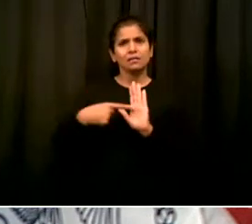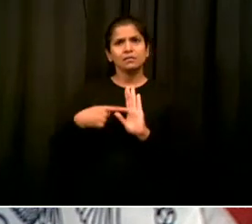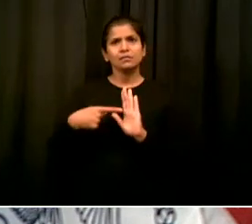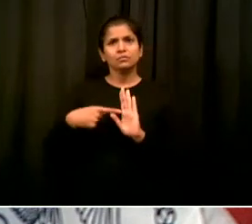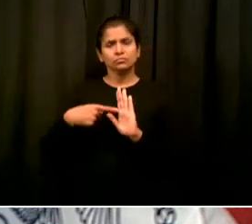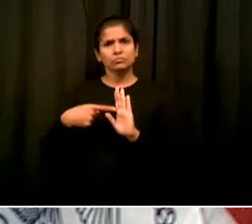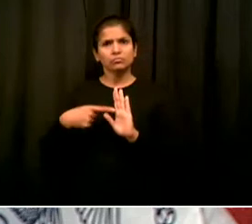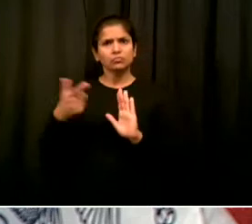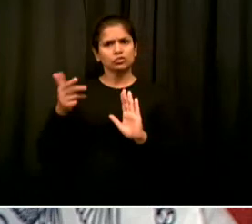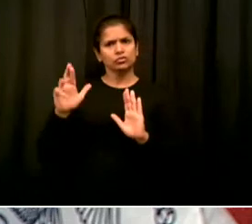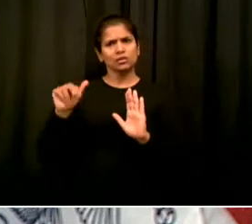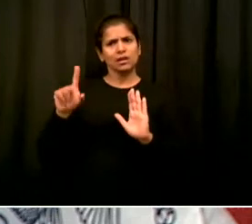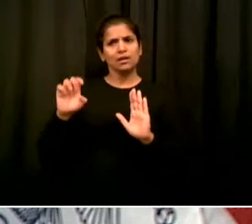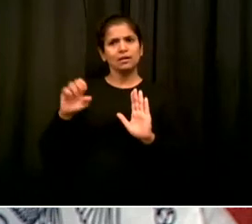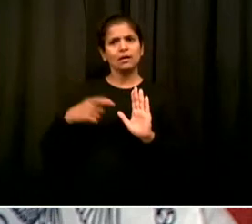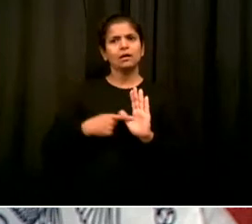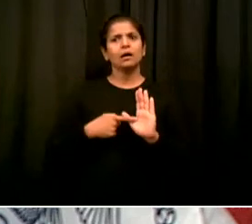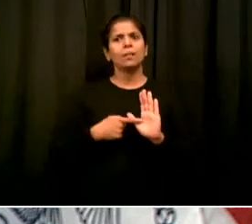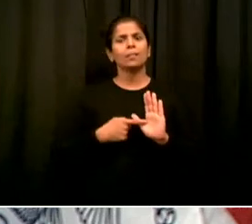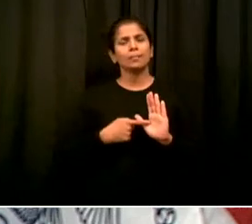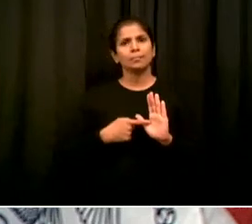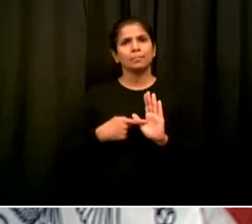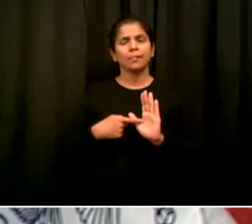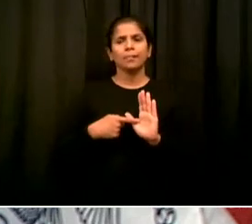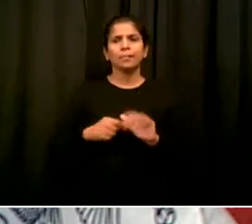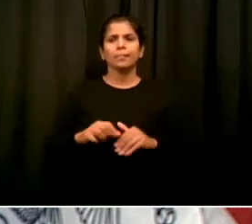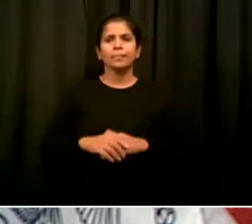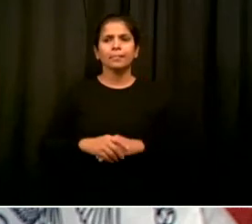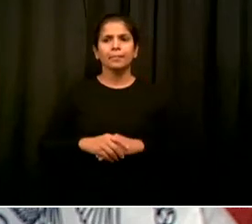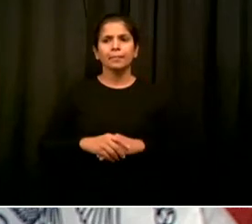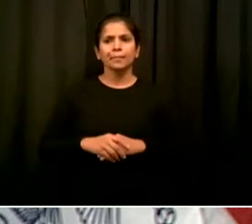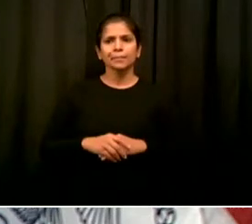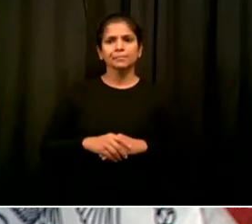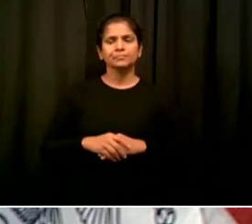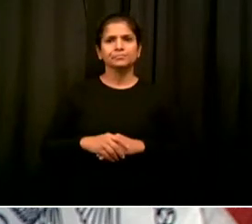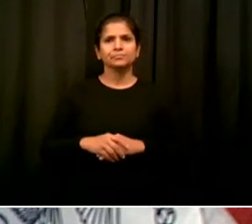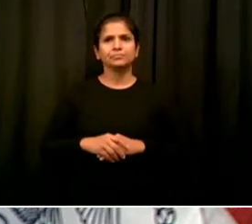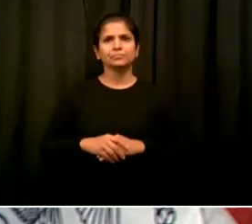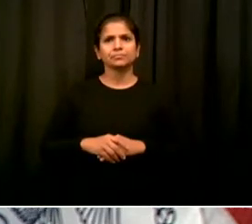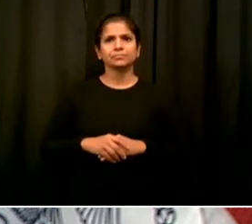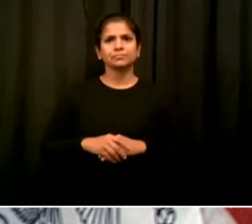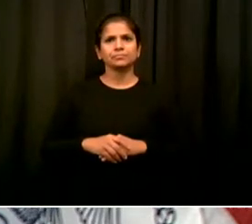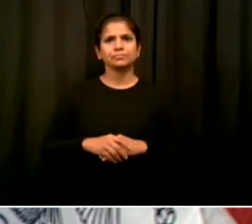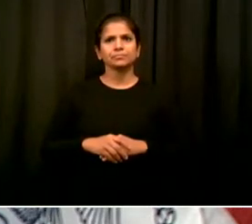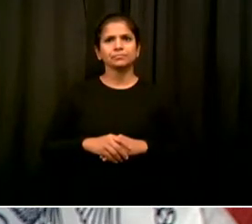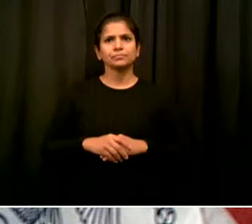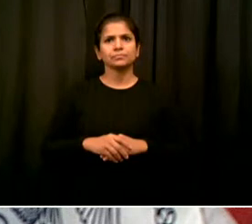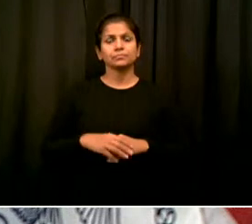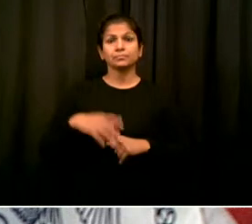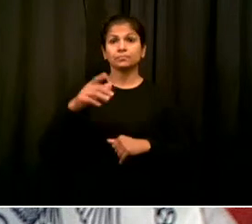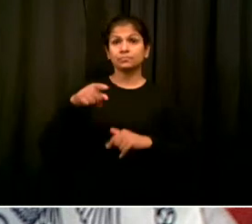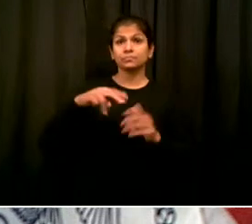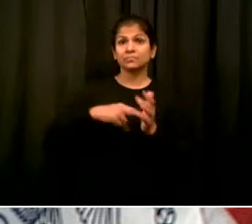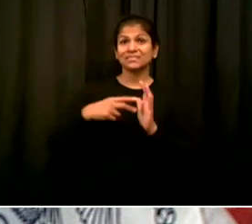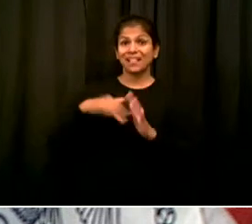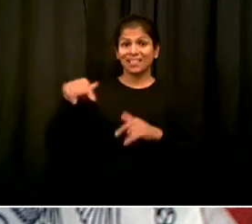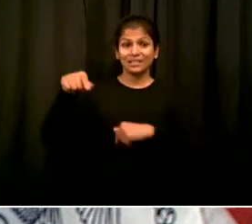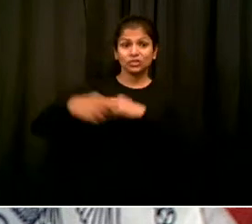KIDS THAT WOULD NOT BE FAILING AND IT WOULD JUST SAY COURSE IN PROGRESS BUT T WE HAVE HAY LOT OF VIEWER QUESTIONONS ON N THAT AND WHAT